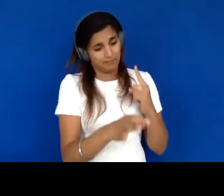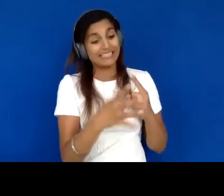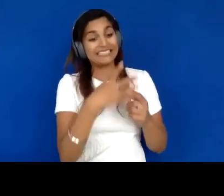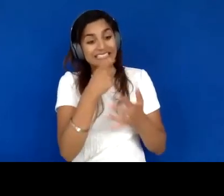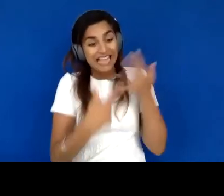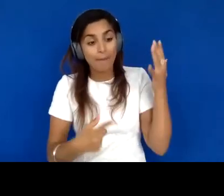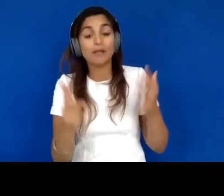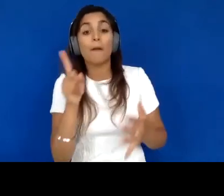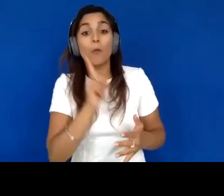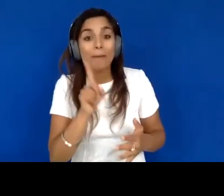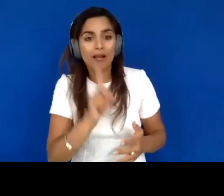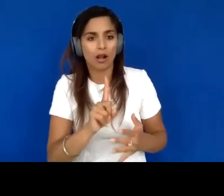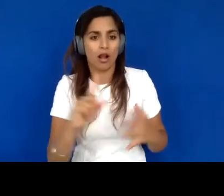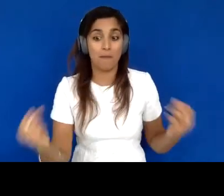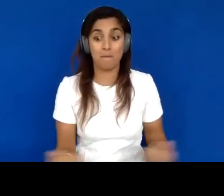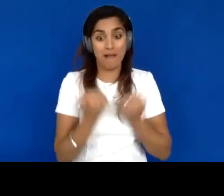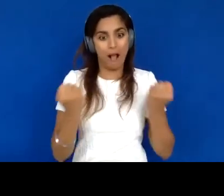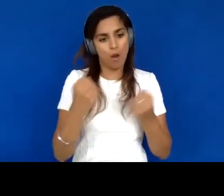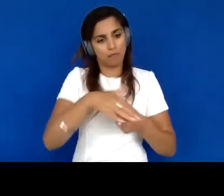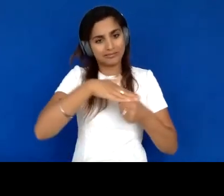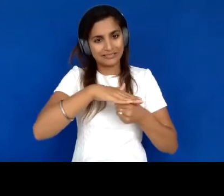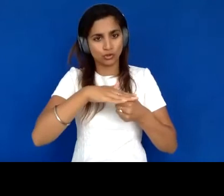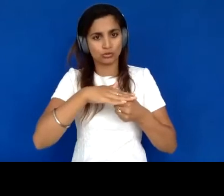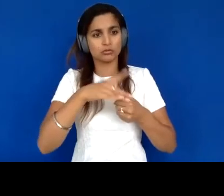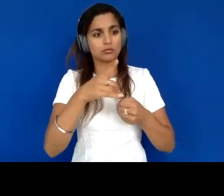influence within sport and sports media the narrative of any disability